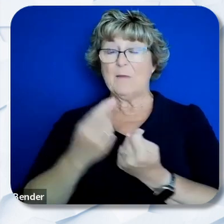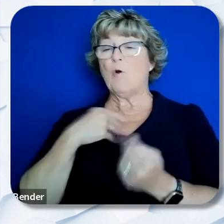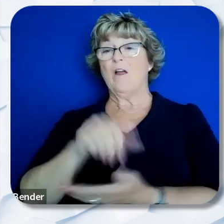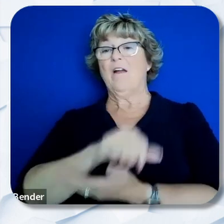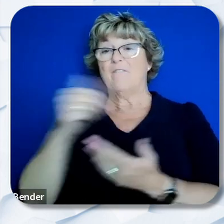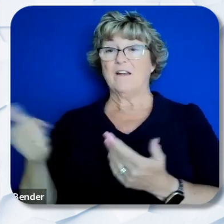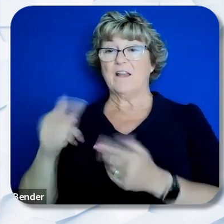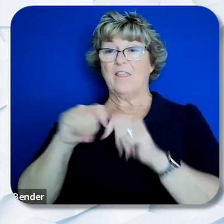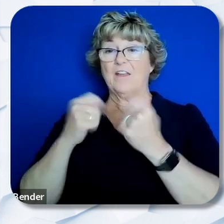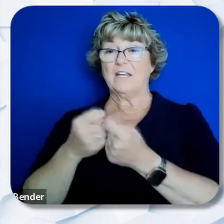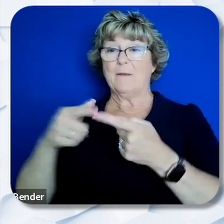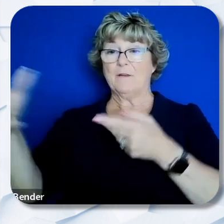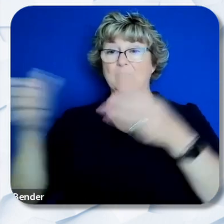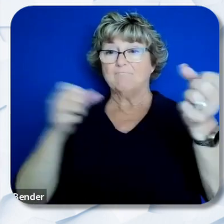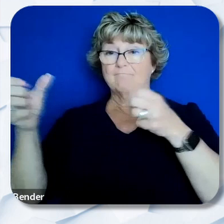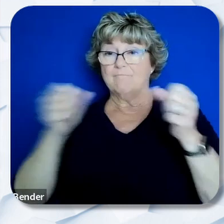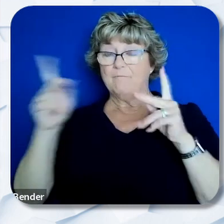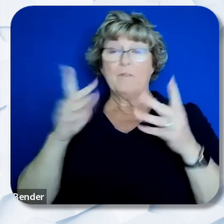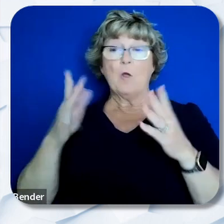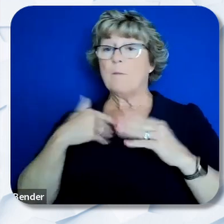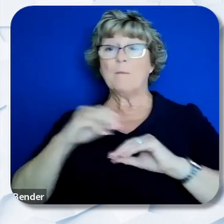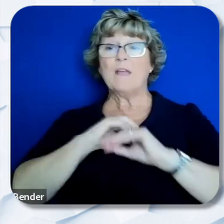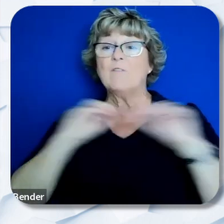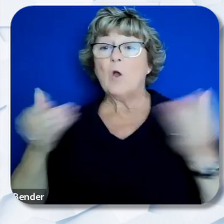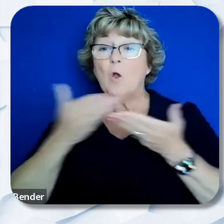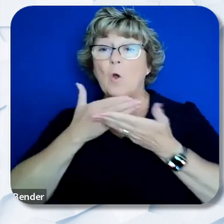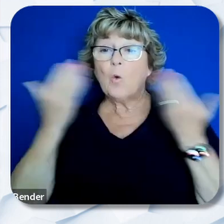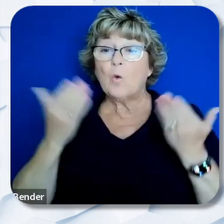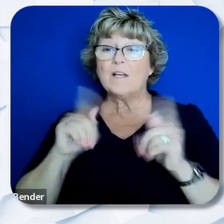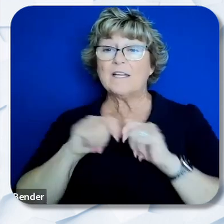pull people. Perhaps you don't have any team at all. And that's okay, you can start building